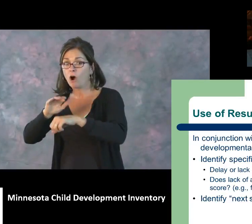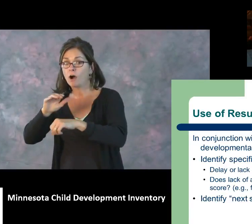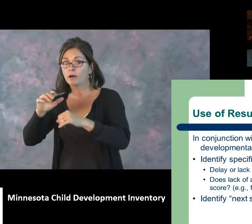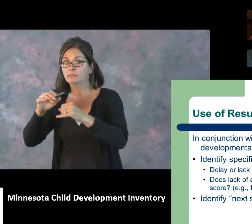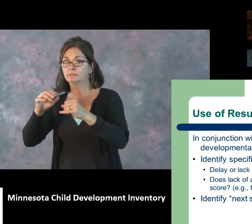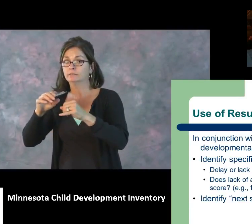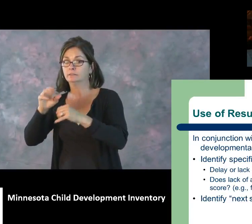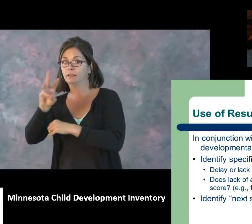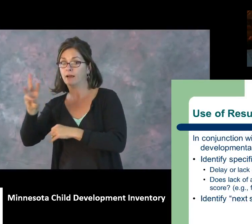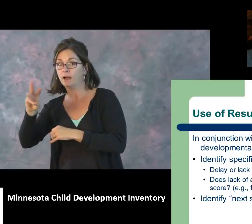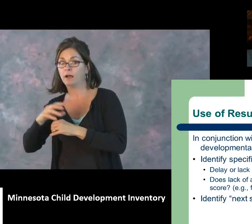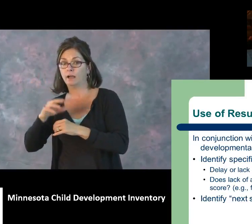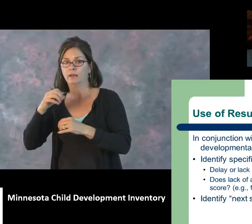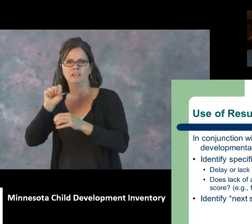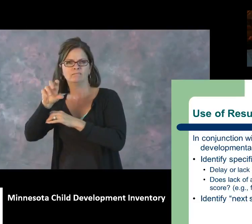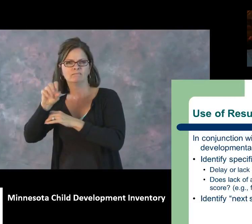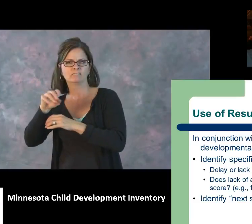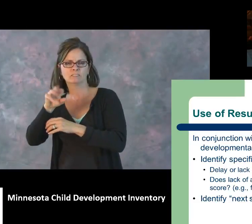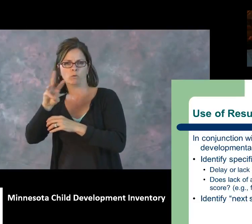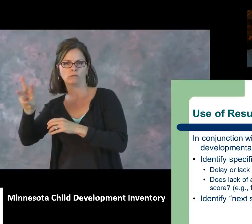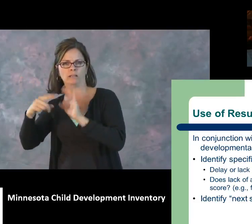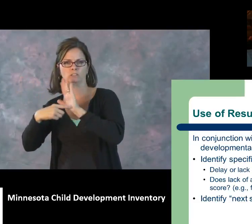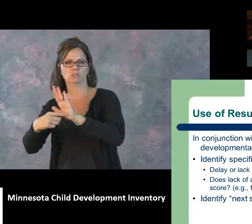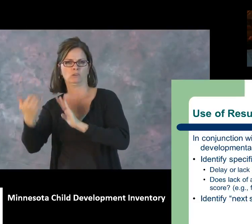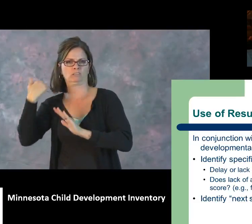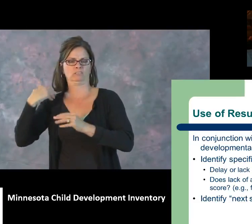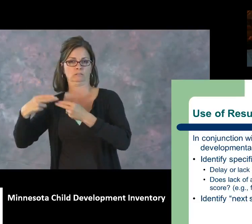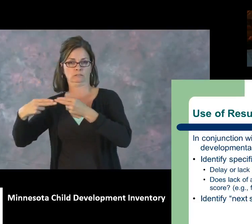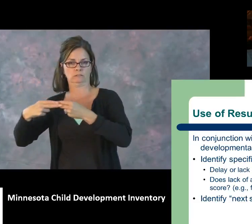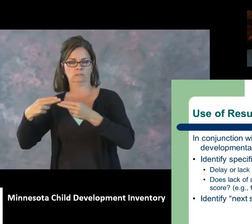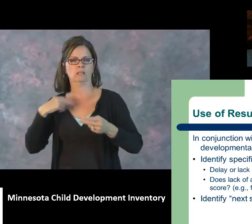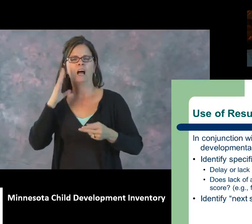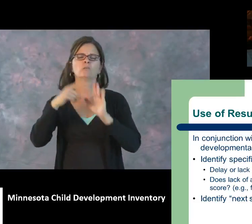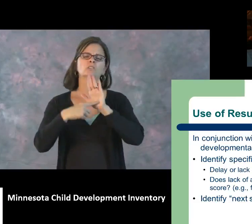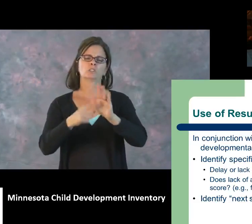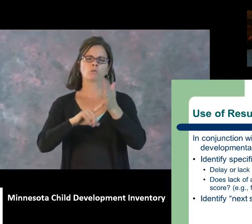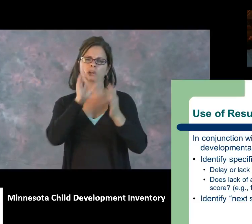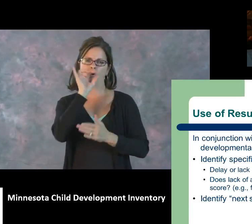that I indicated earlier. Let me show you what that looks like.